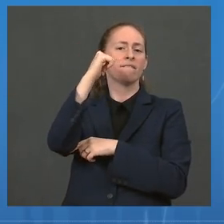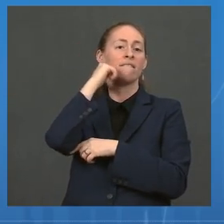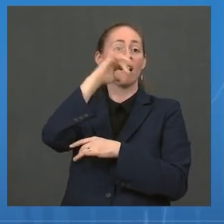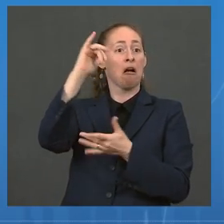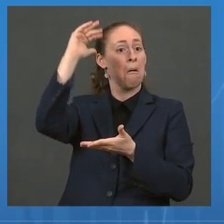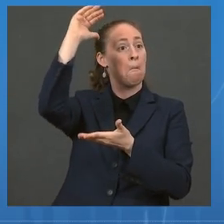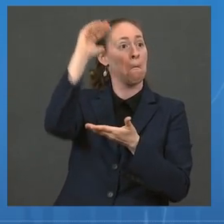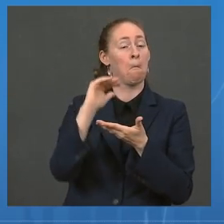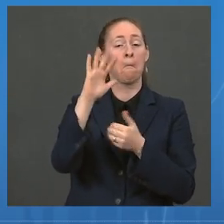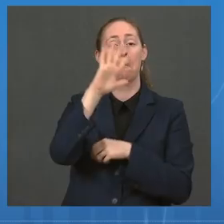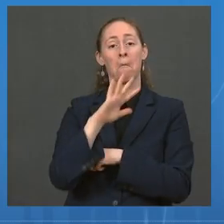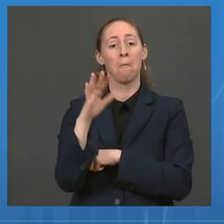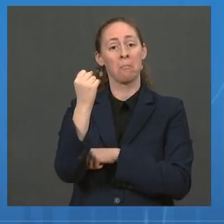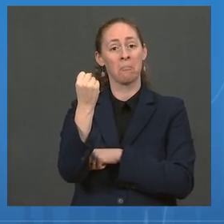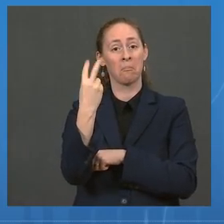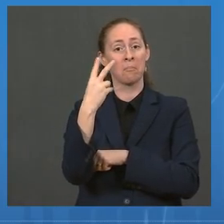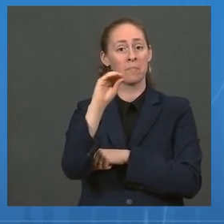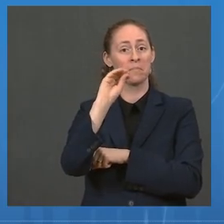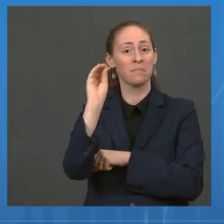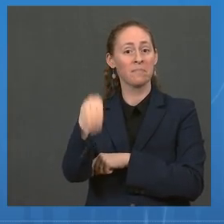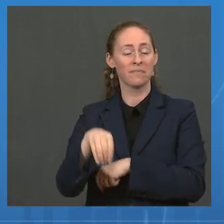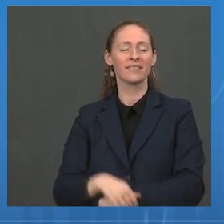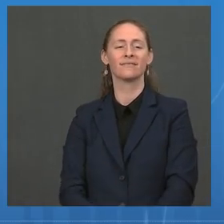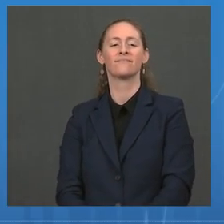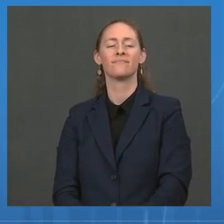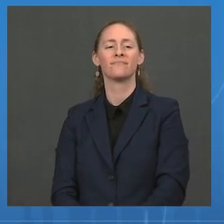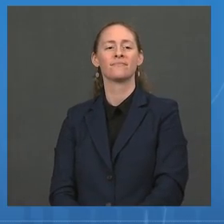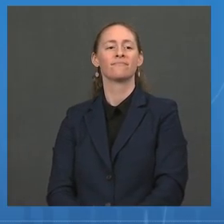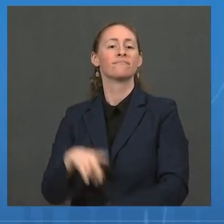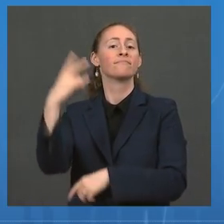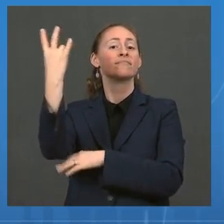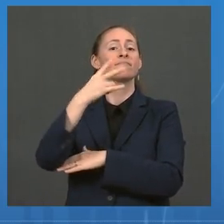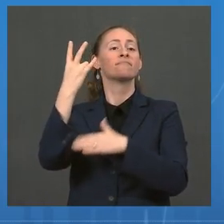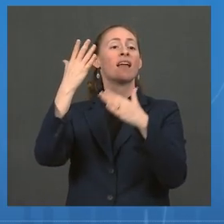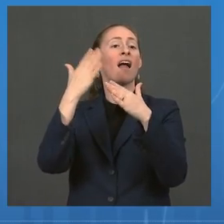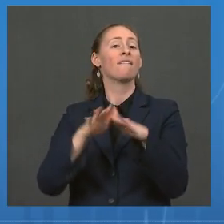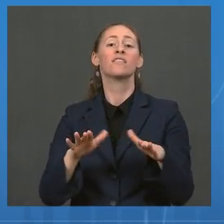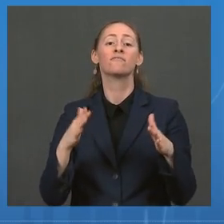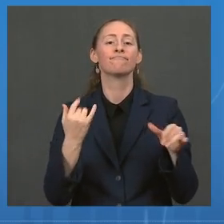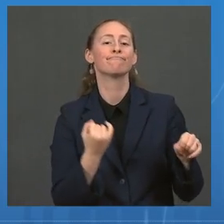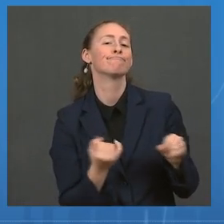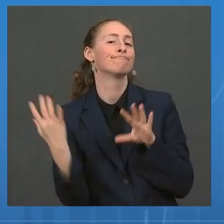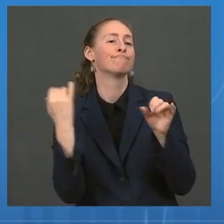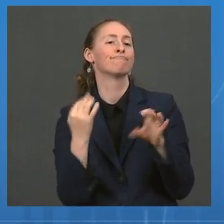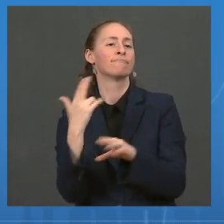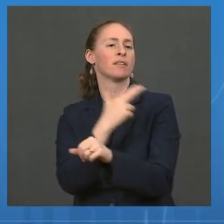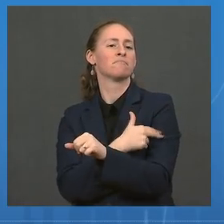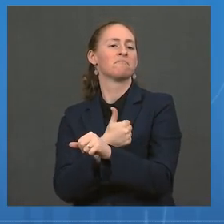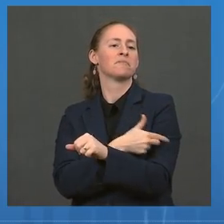over the previous week. The seven-day average of hospital admissions is about 7,400 per day,